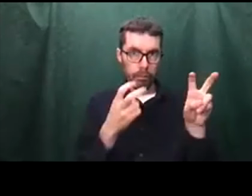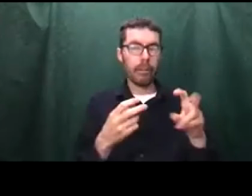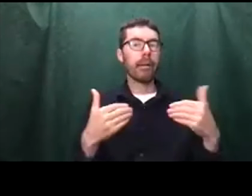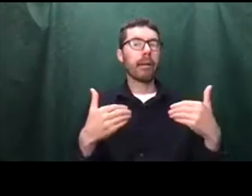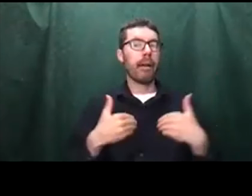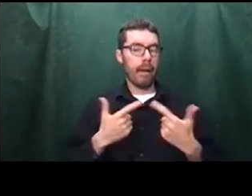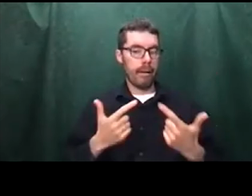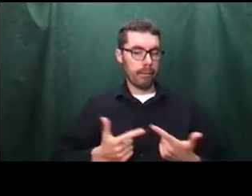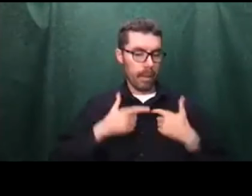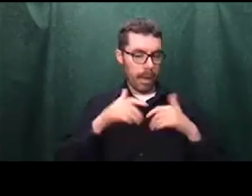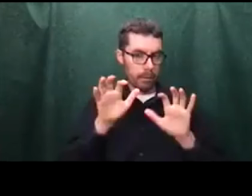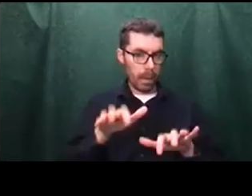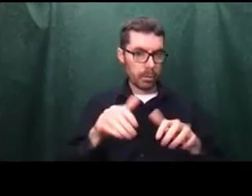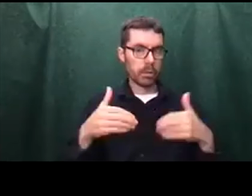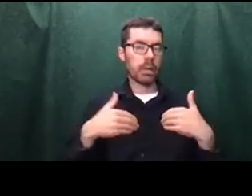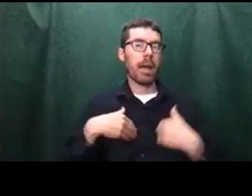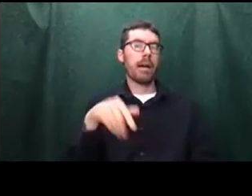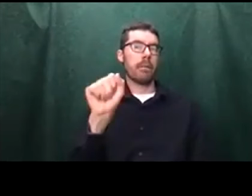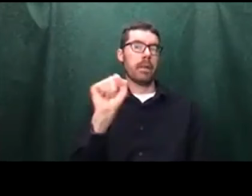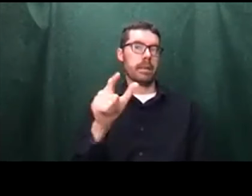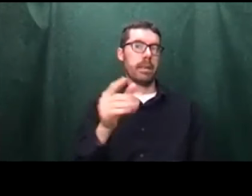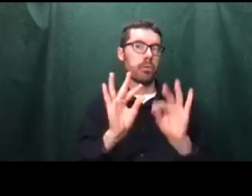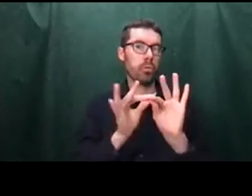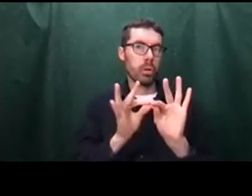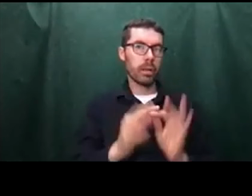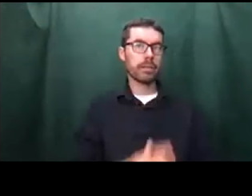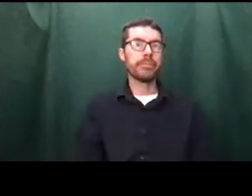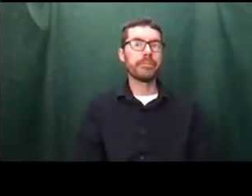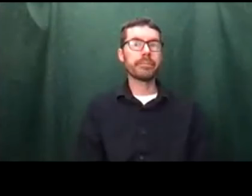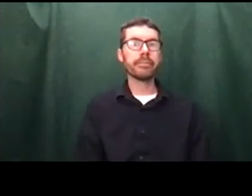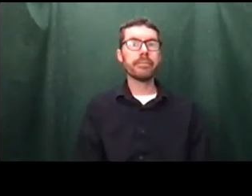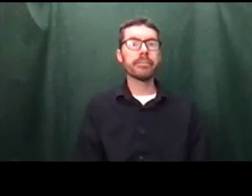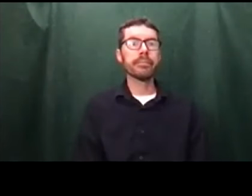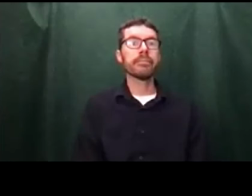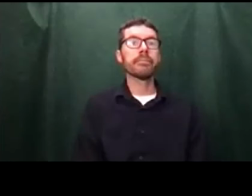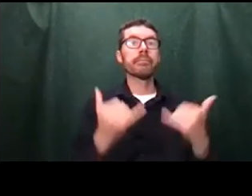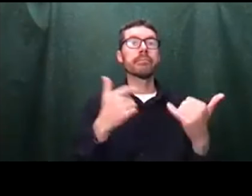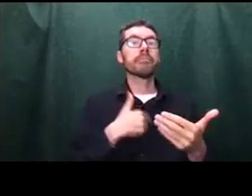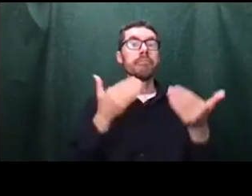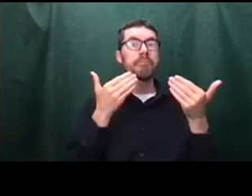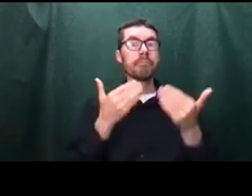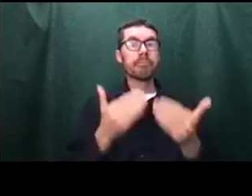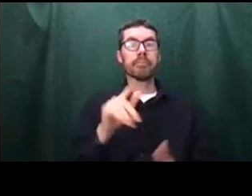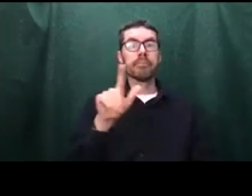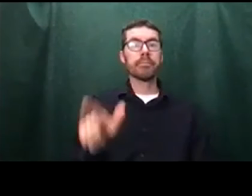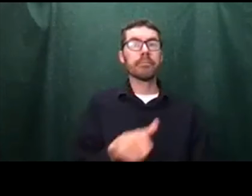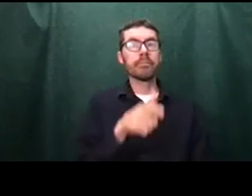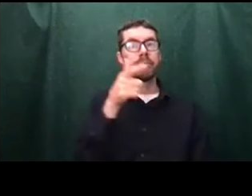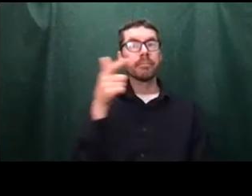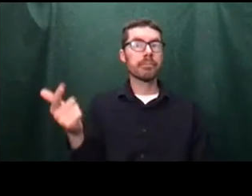language interpreting. I'll go ahead and turn the microphone over to one of our presenters,